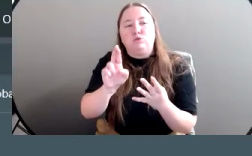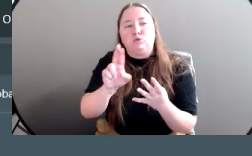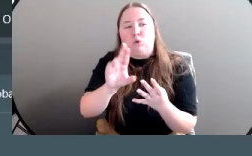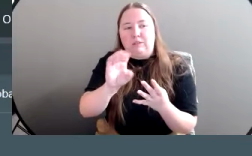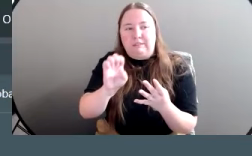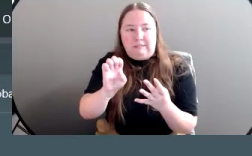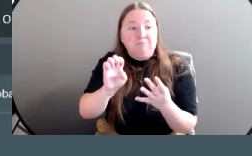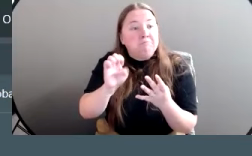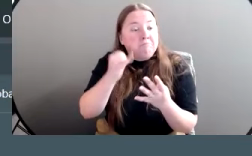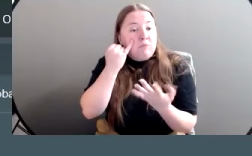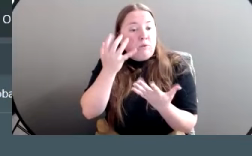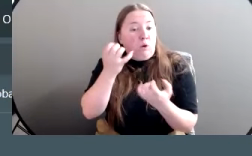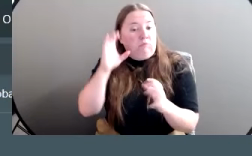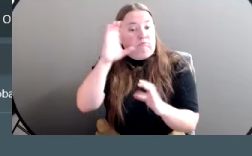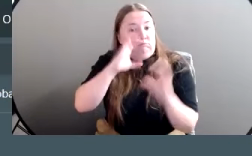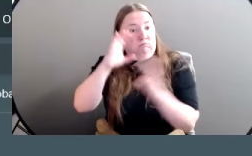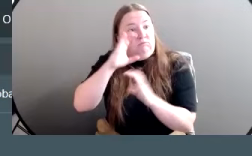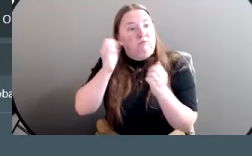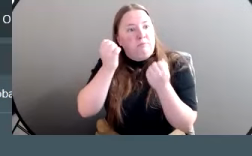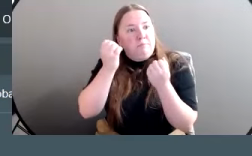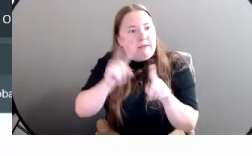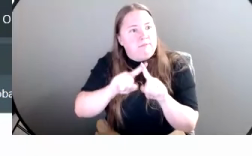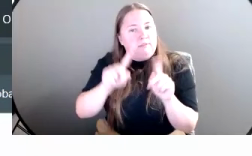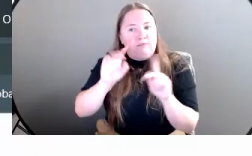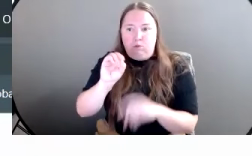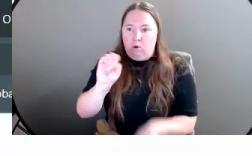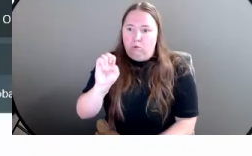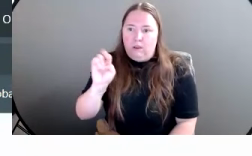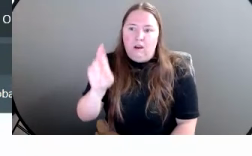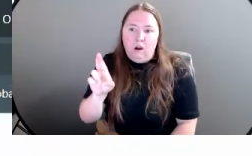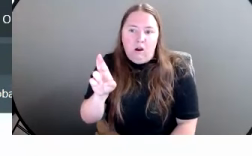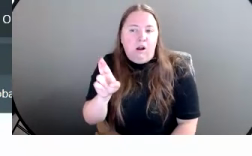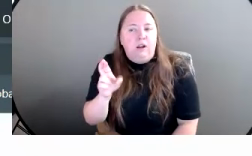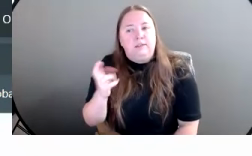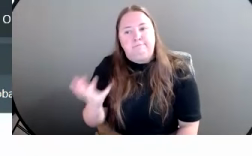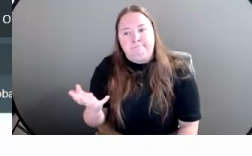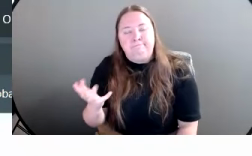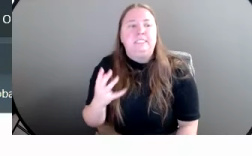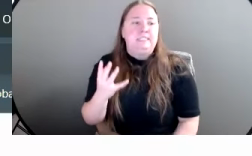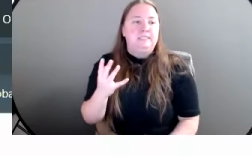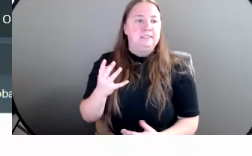So if you want to search for a lot of different OER in here, and, but